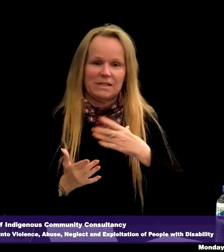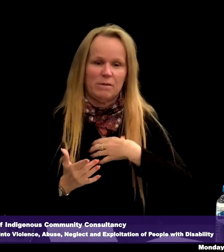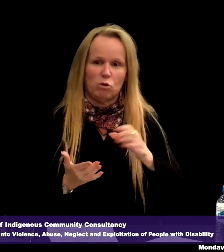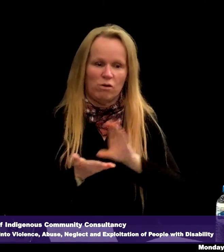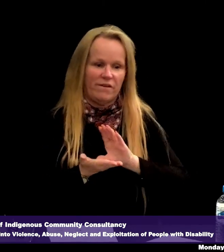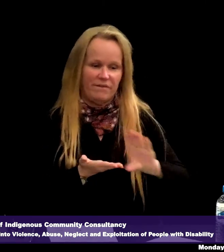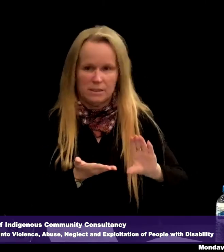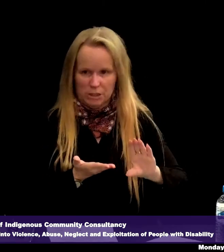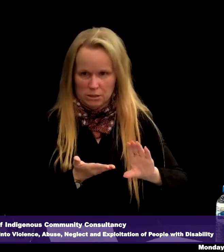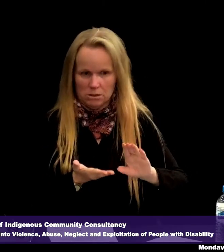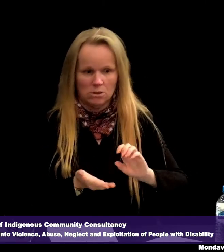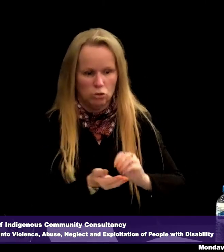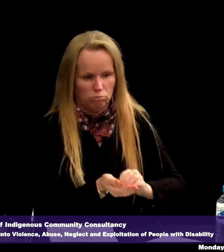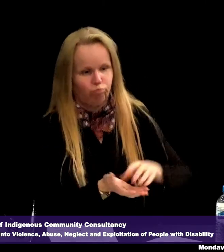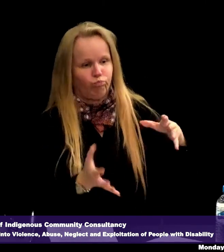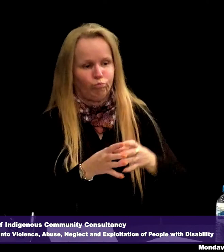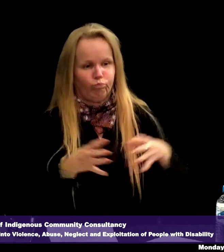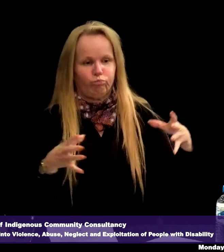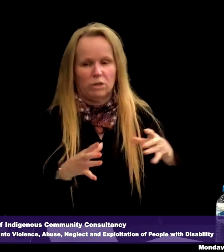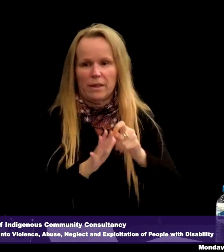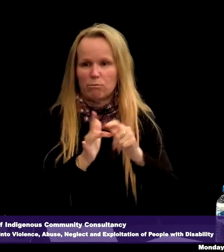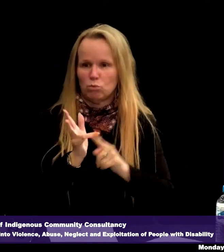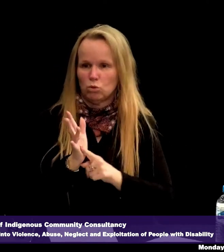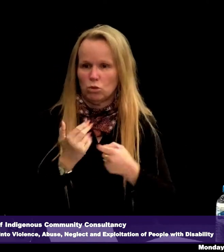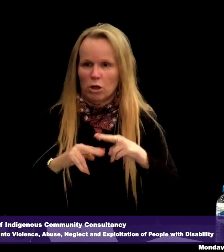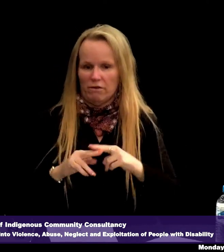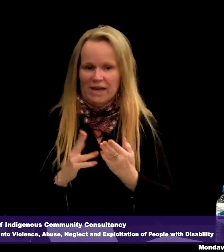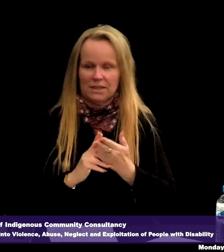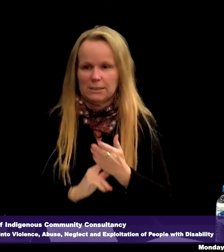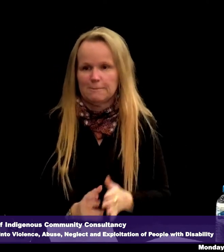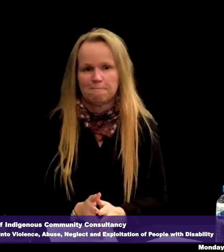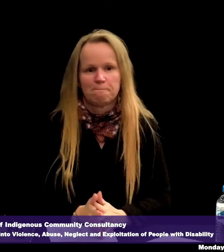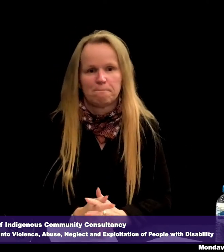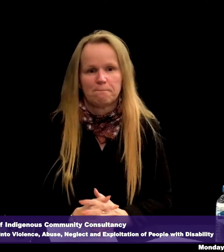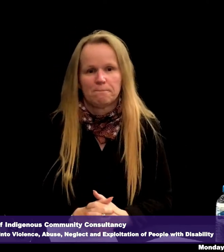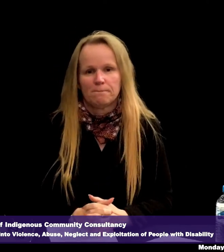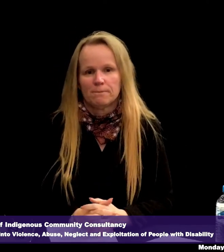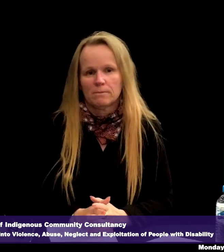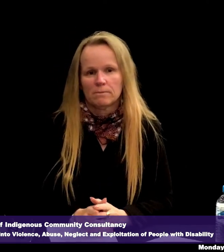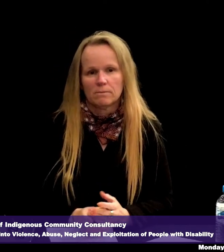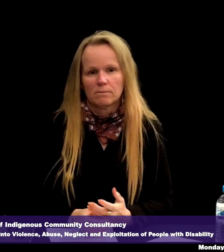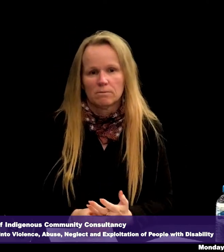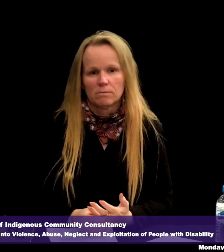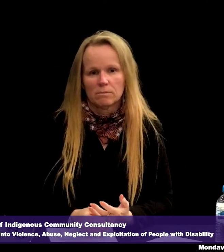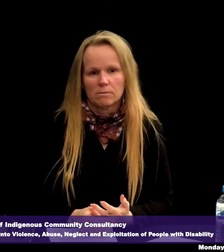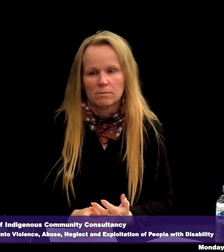We don't yet have that in place and so we need more of an investment to be able to increase that pool, to be able to improve access for people.